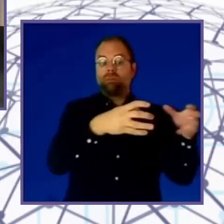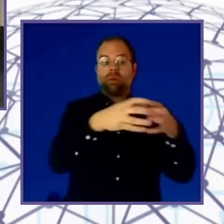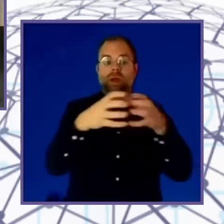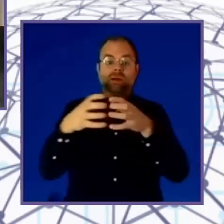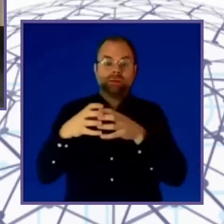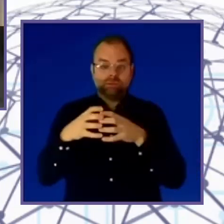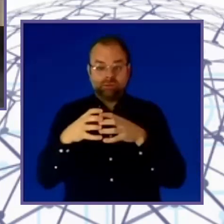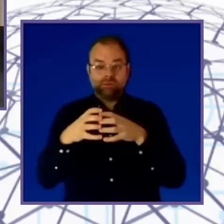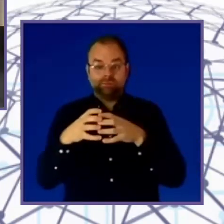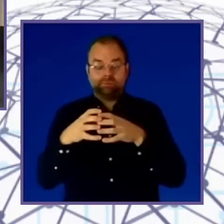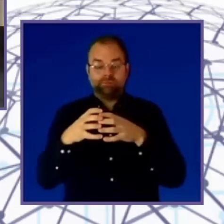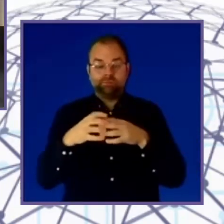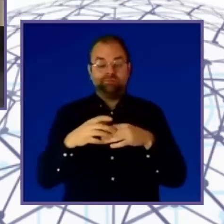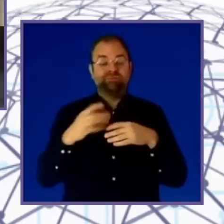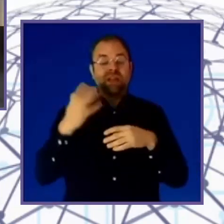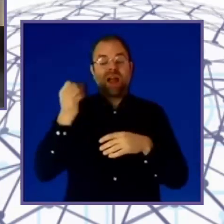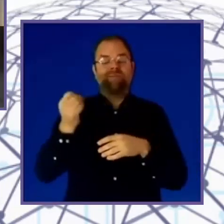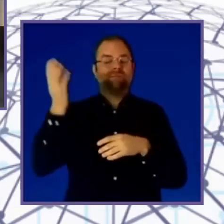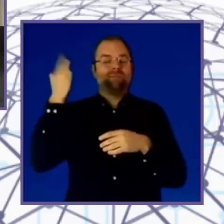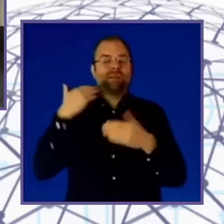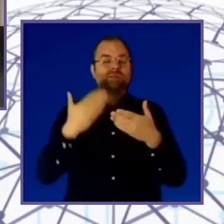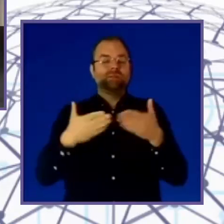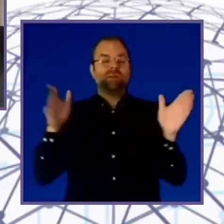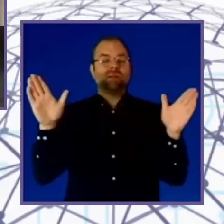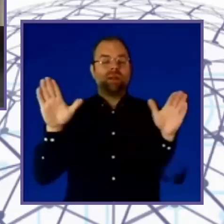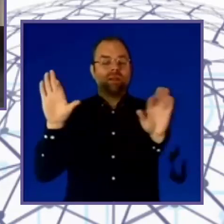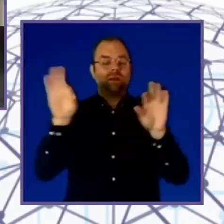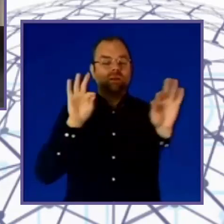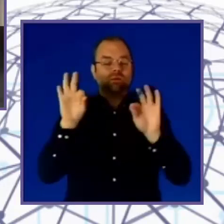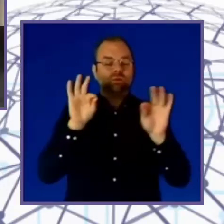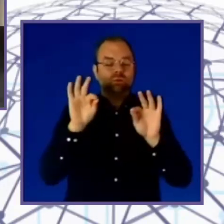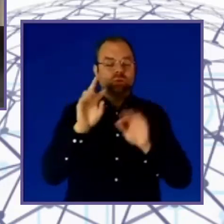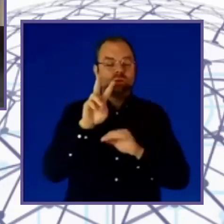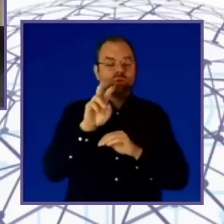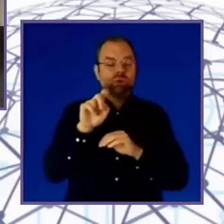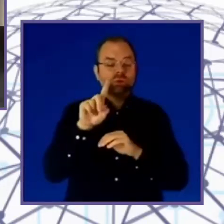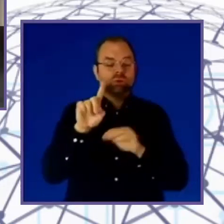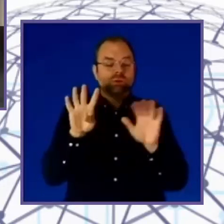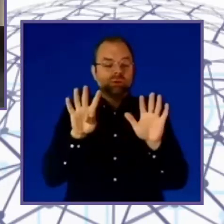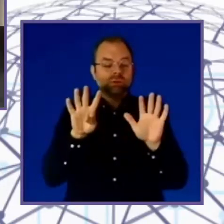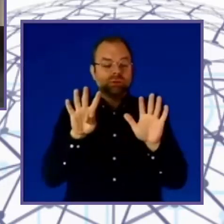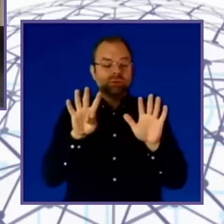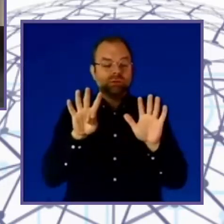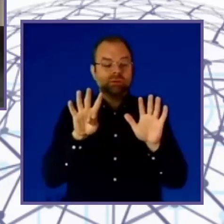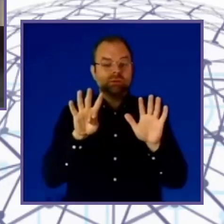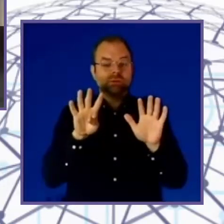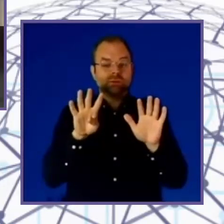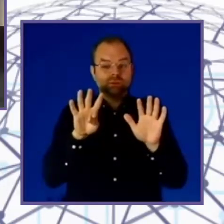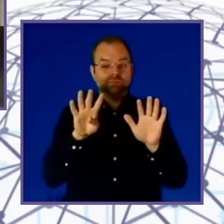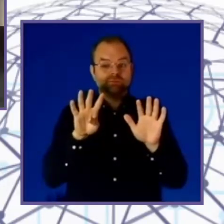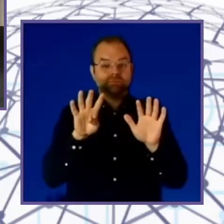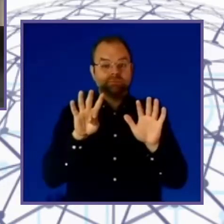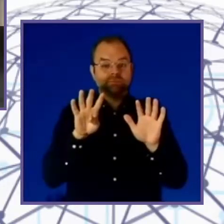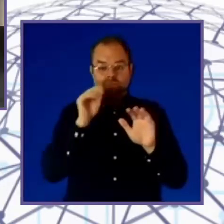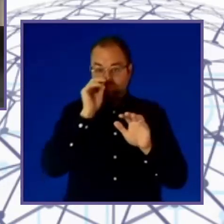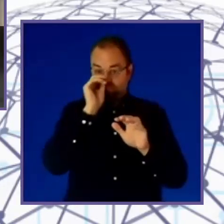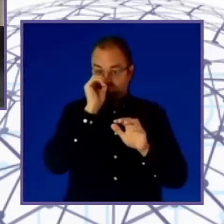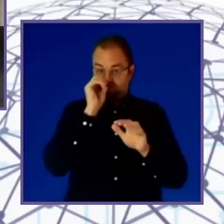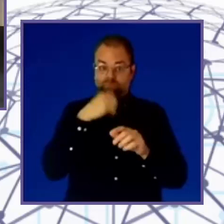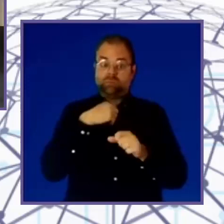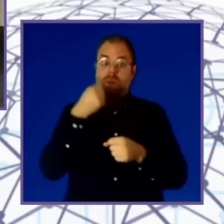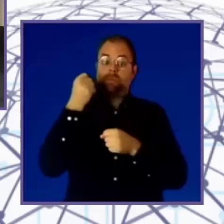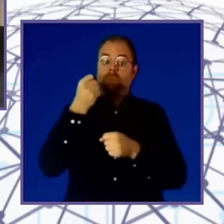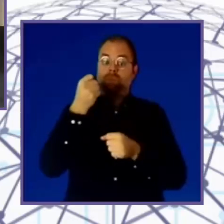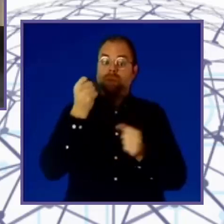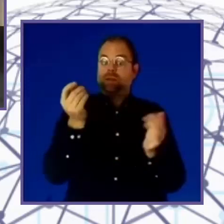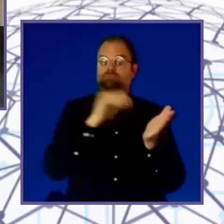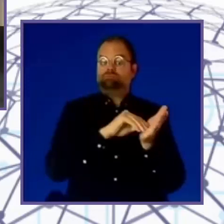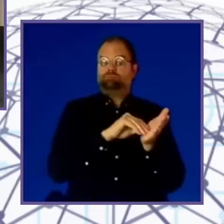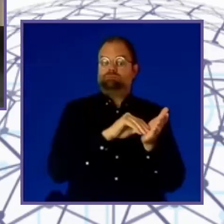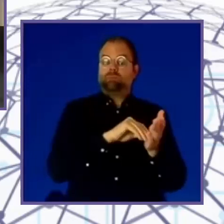and I just I like to mitigate against risk. So in April 2021, all disabled car parking